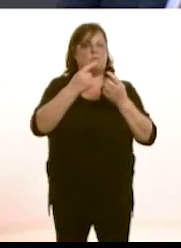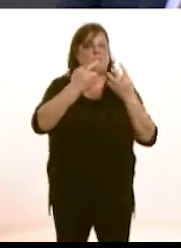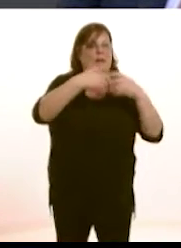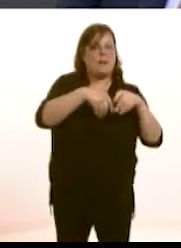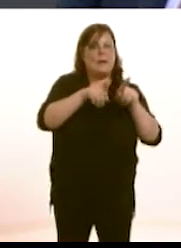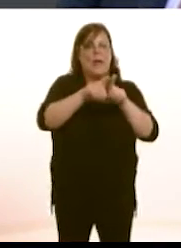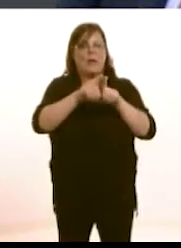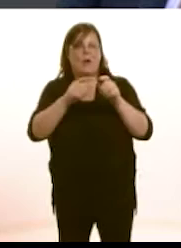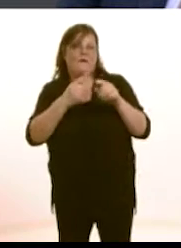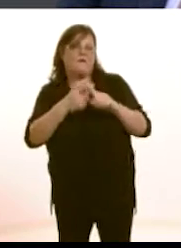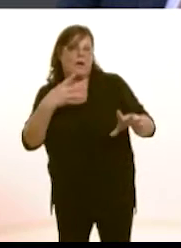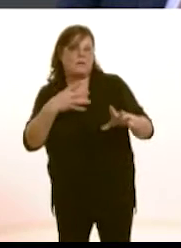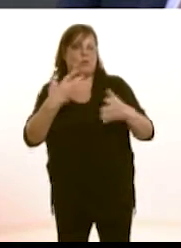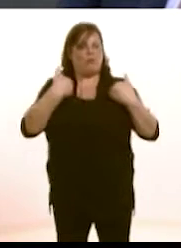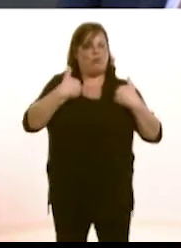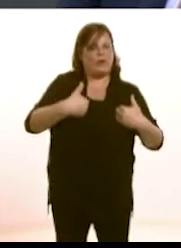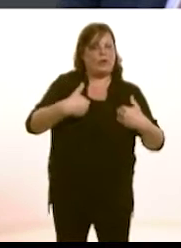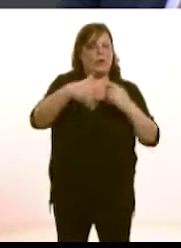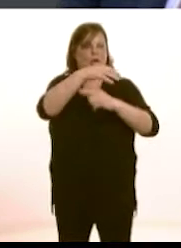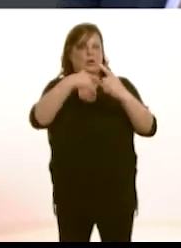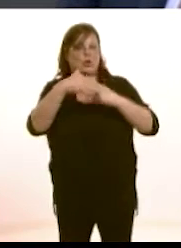economic, social and environmental data.